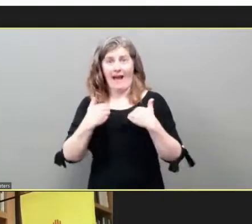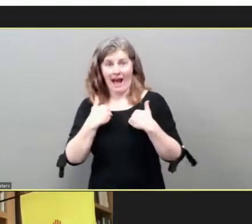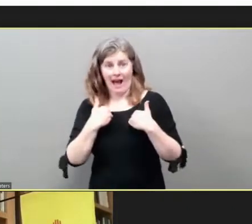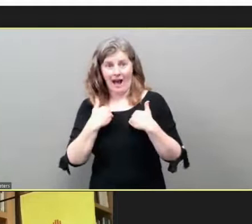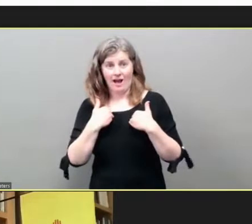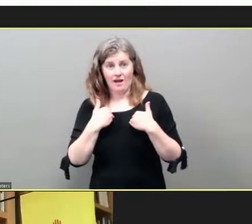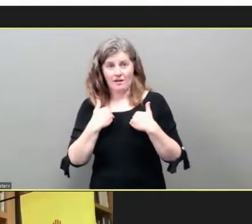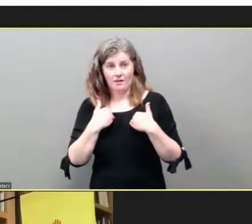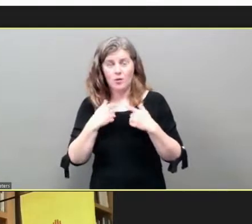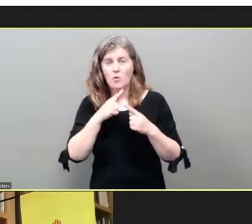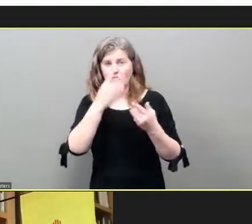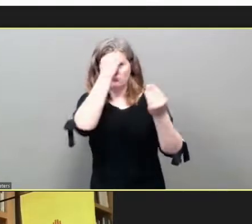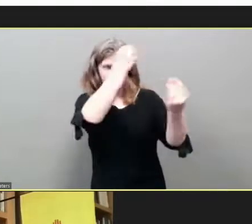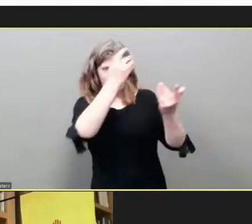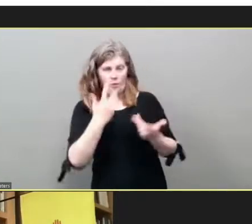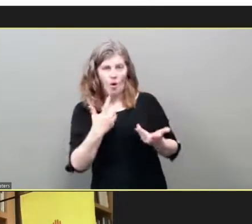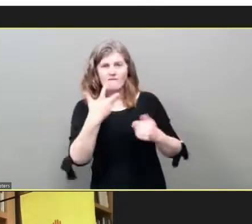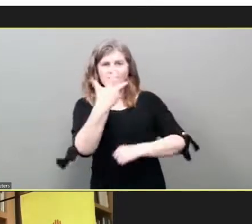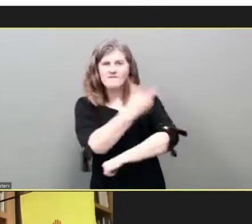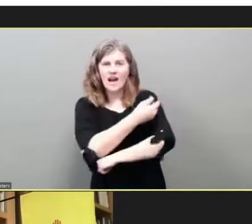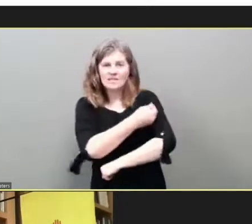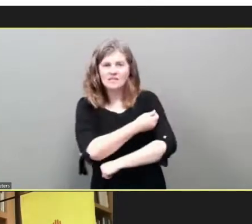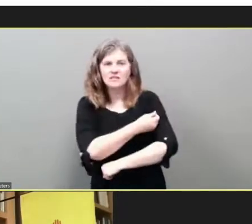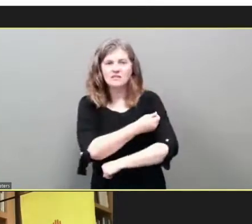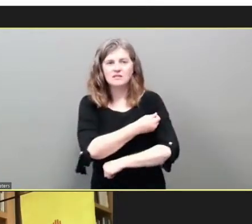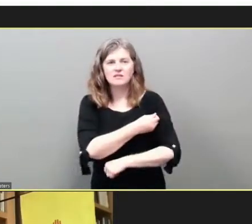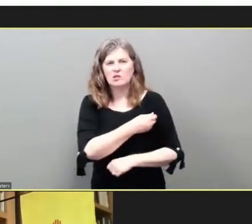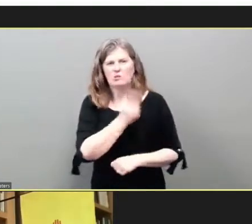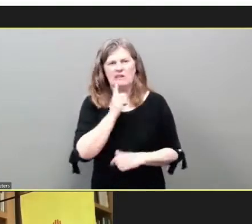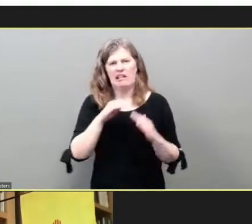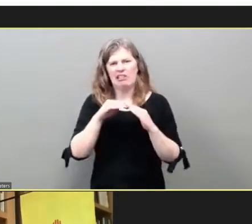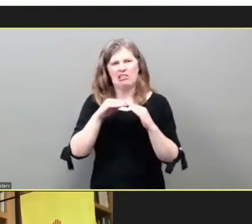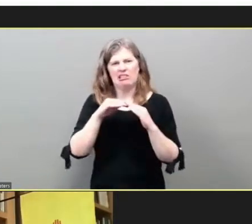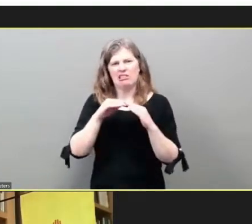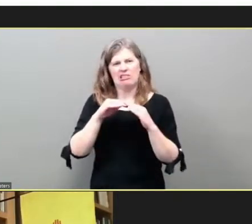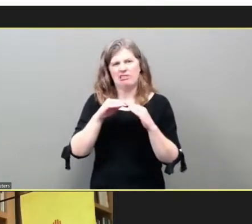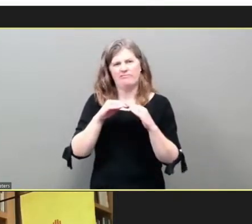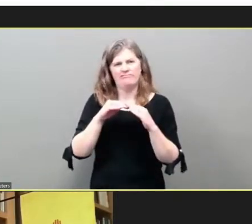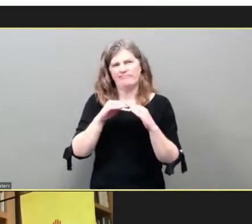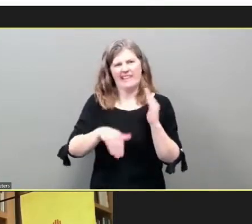vaccinated that it's a single digit percentage folks who may have been